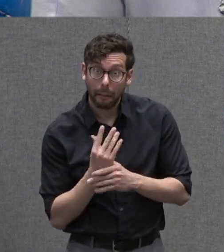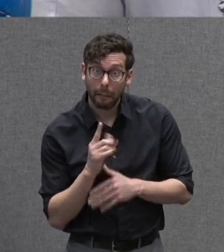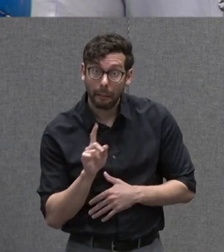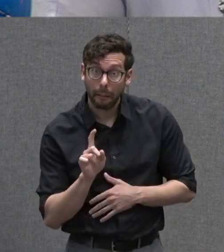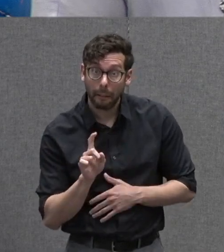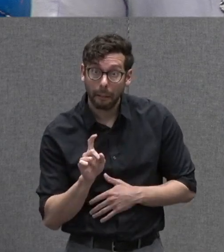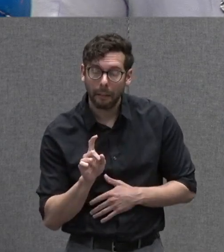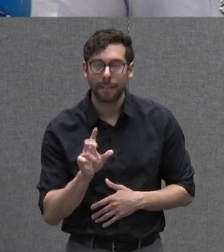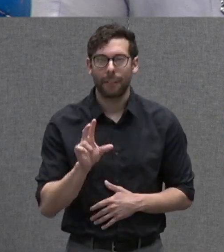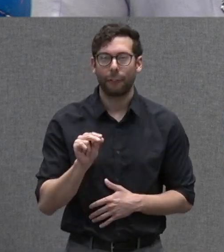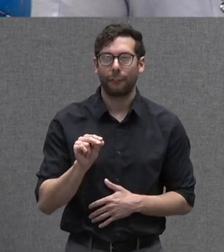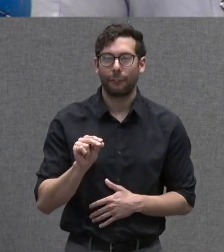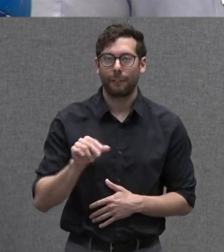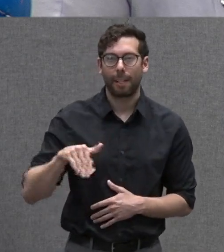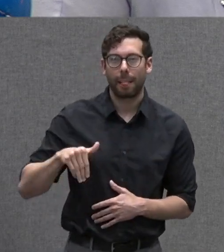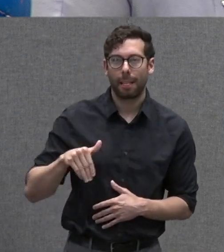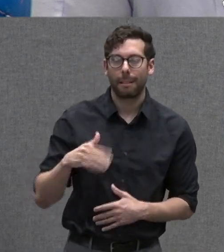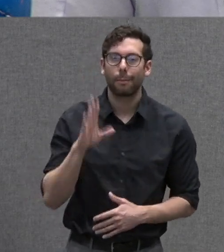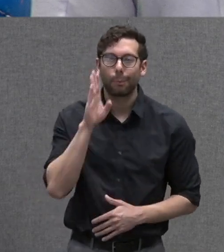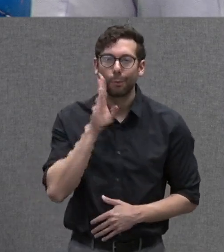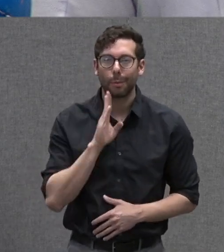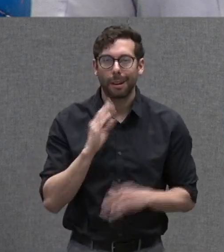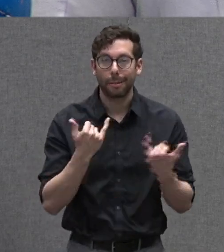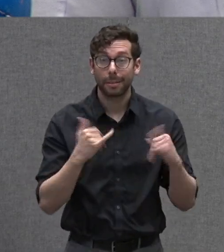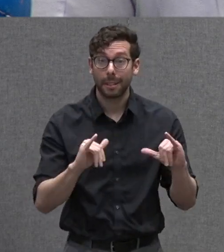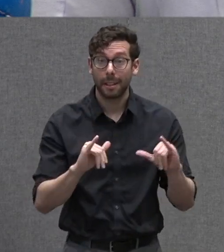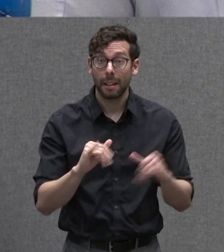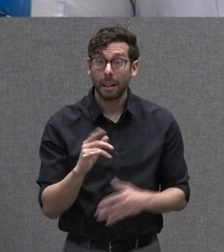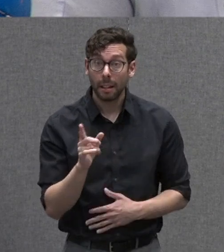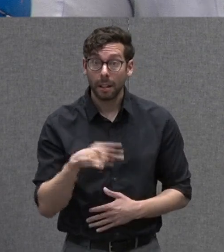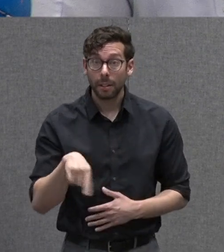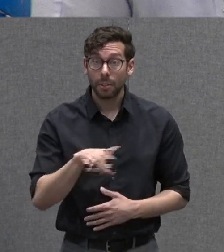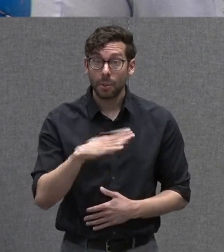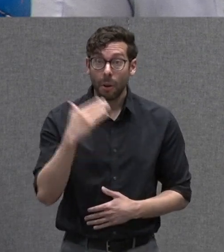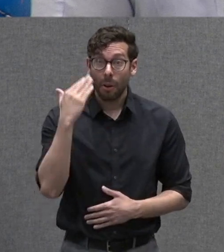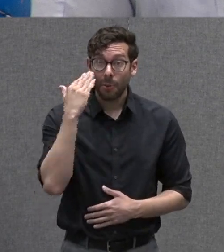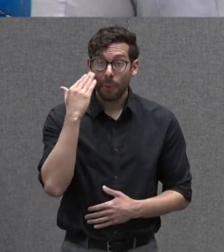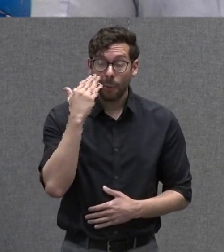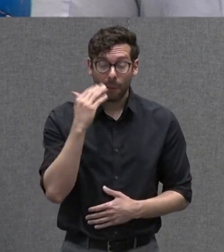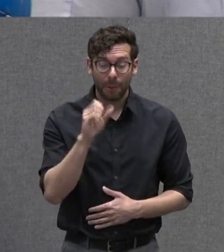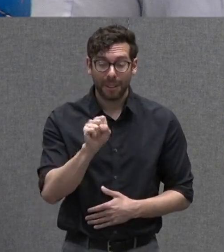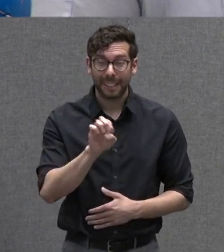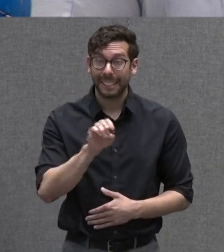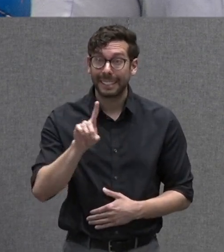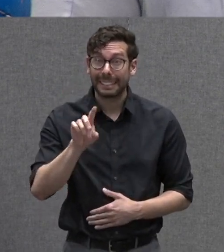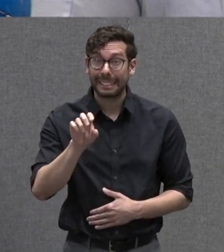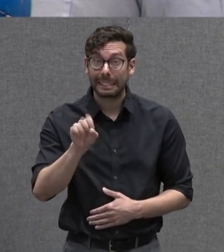Did you know how long it takes for seeds to change from seeds to buds,